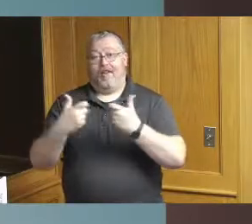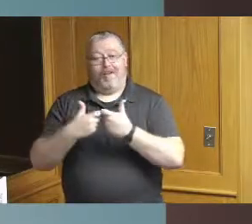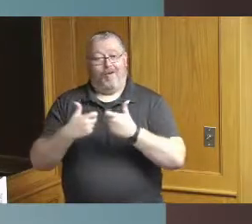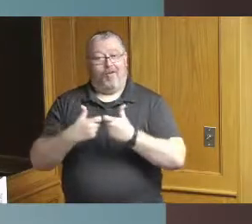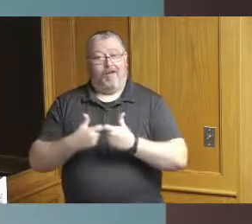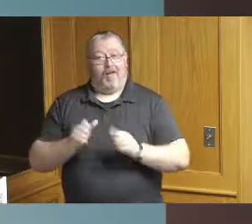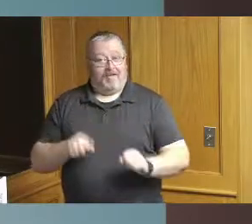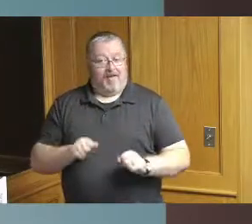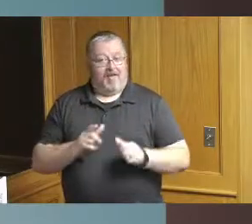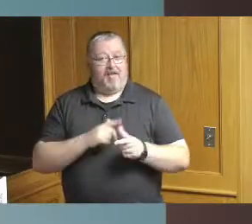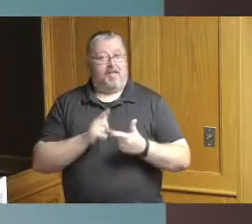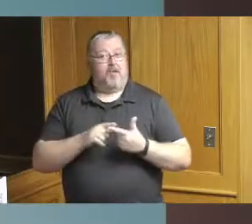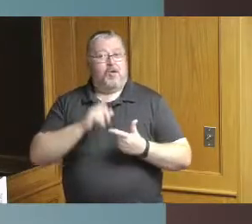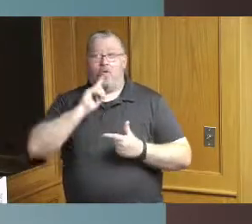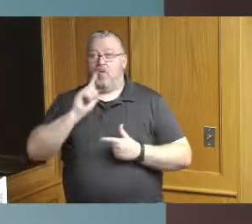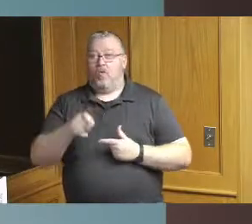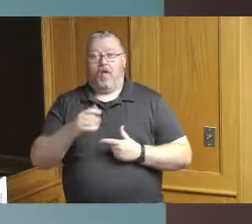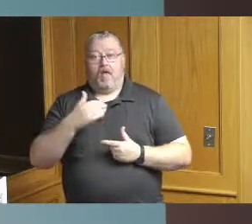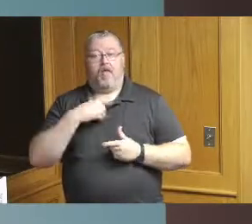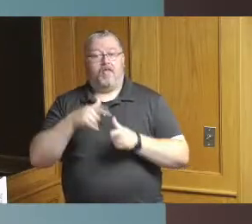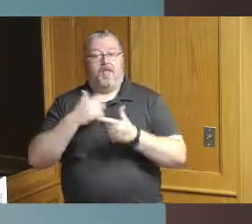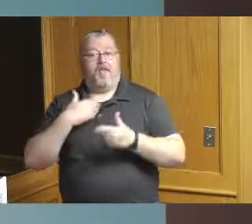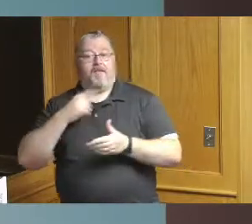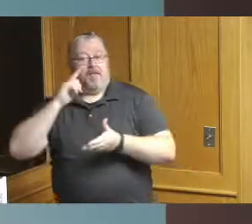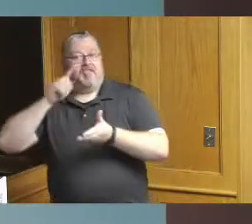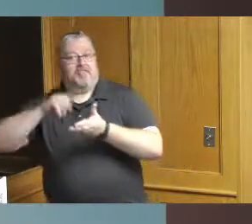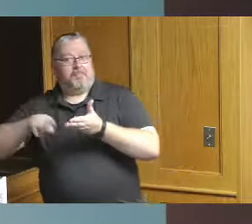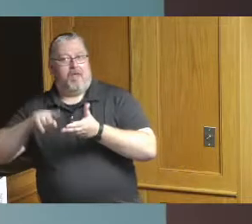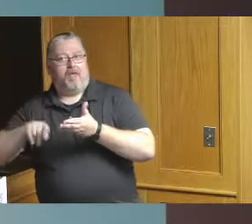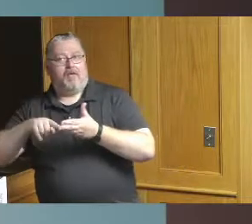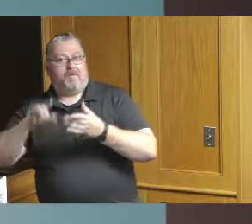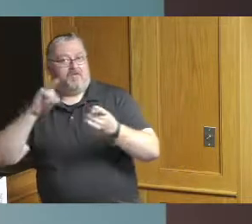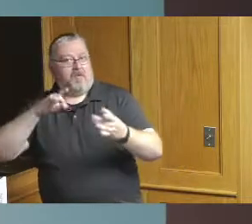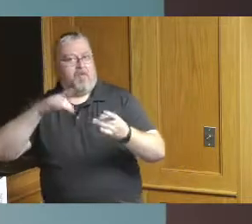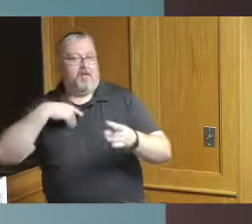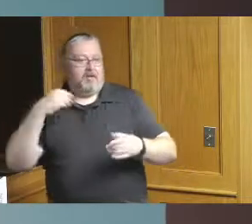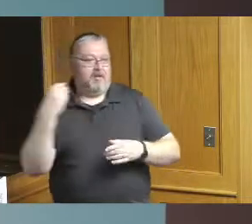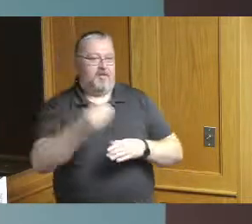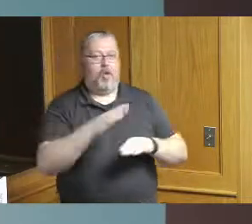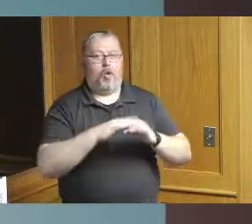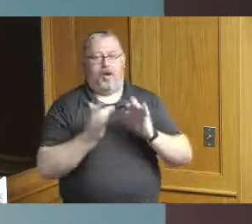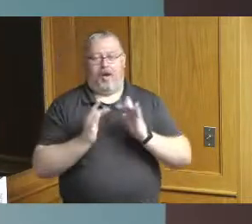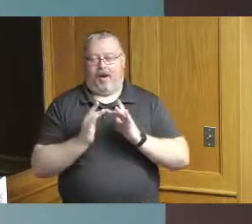more enhanced field inspections as well with some of the cool features being that you know